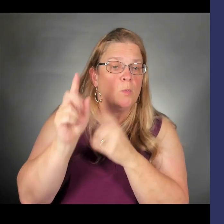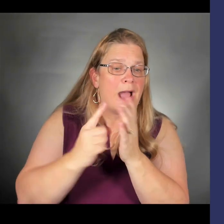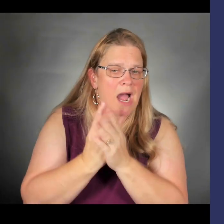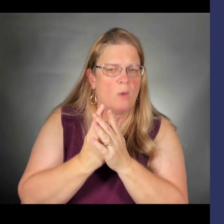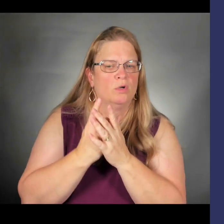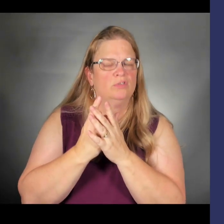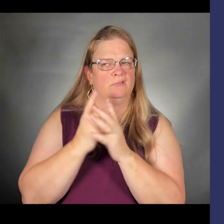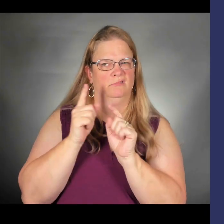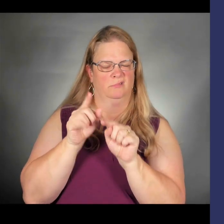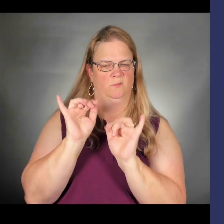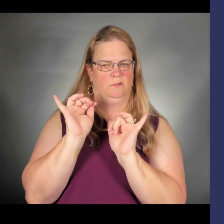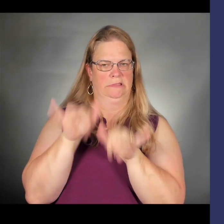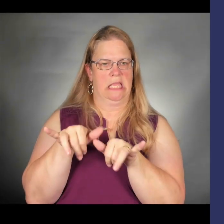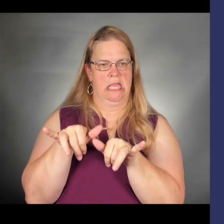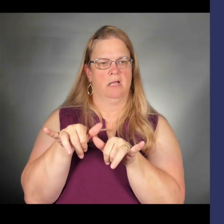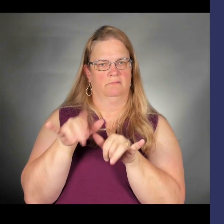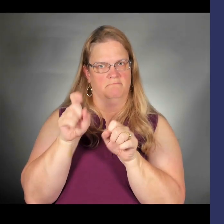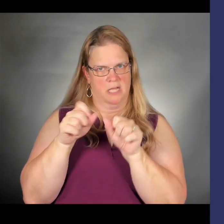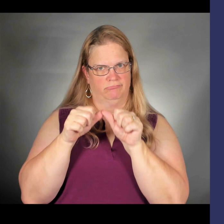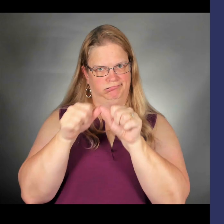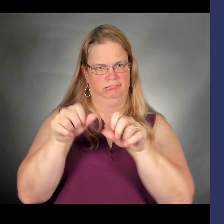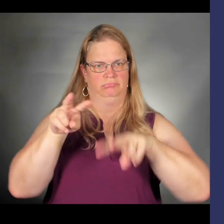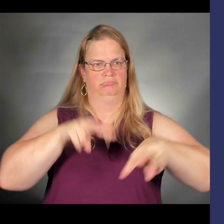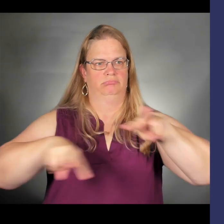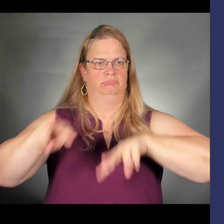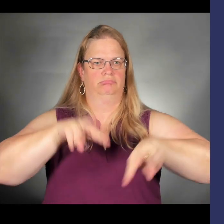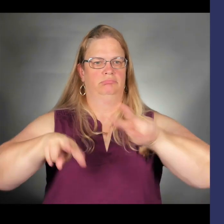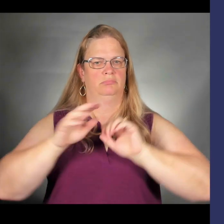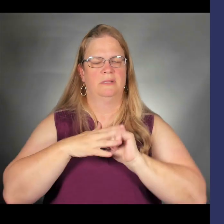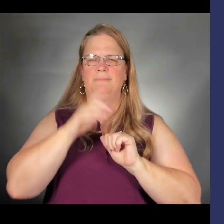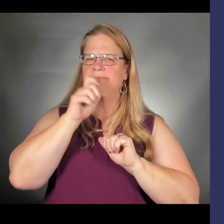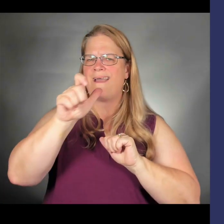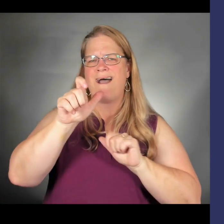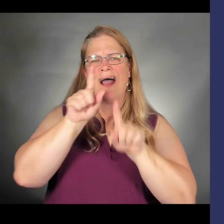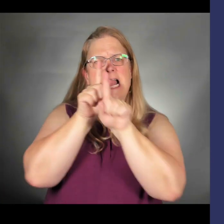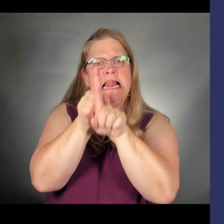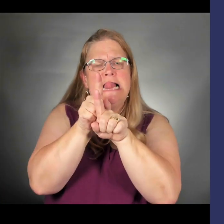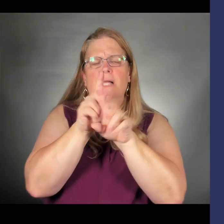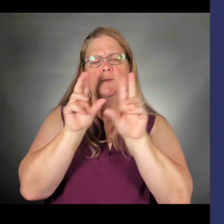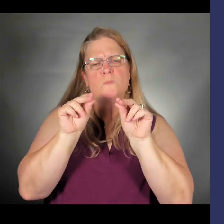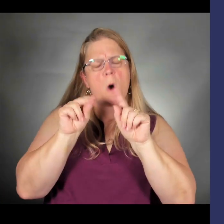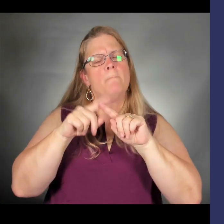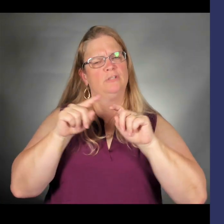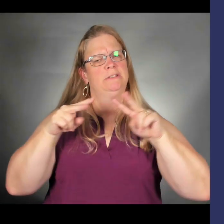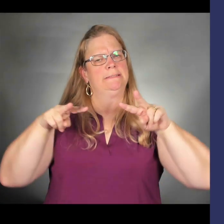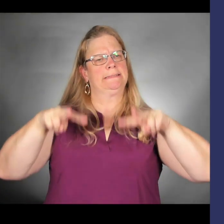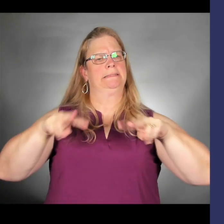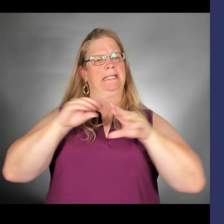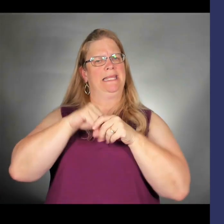the counselor will make recommendation of perhaps 24 hour period, 48 hours, 72 hours.